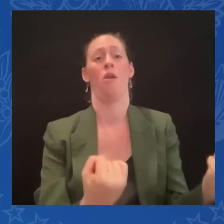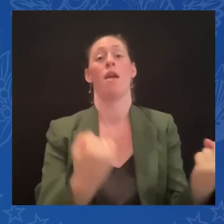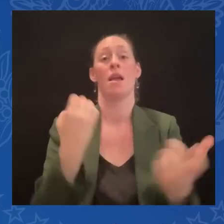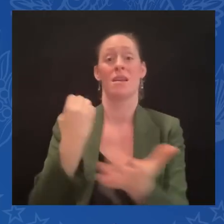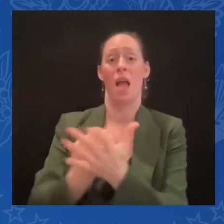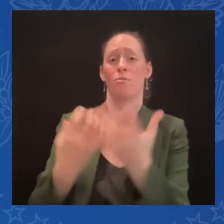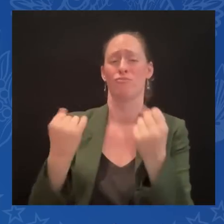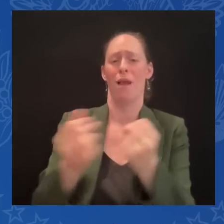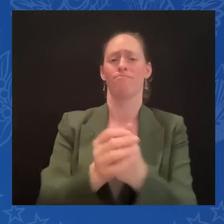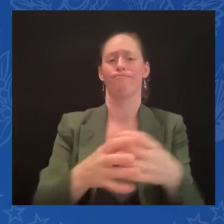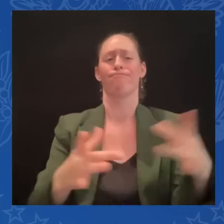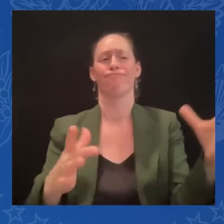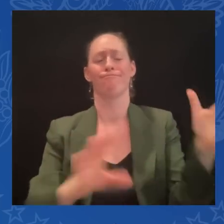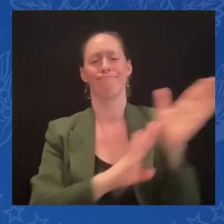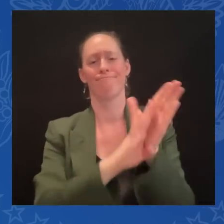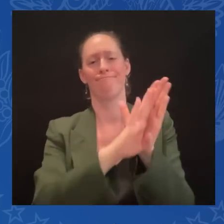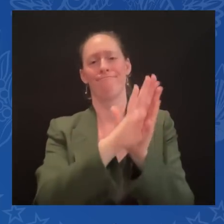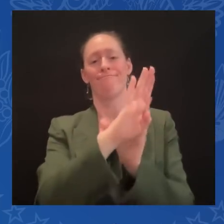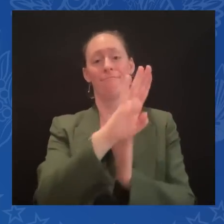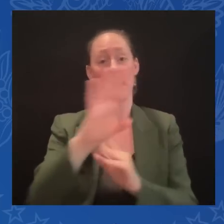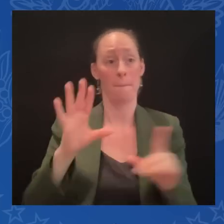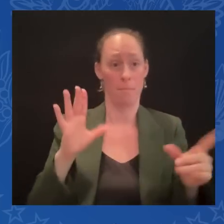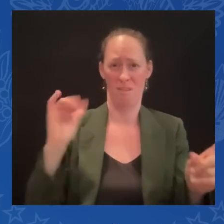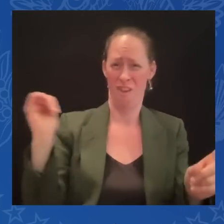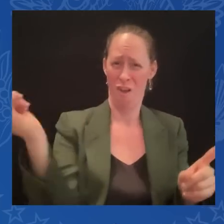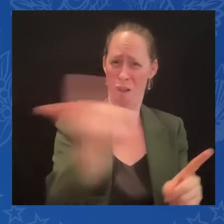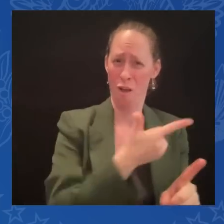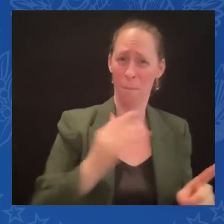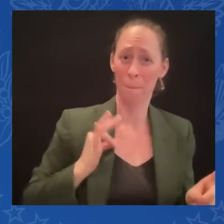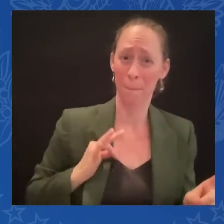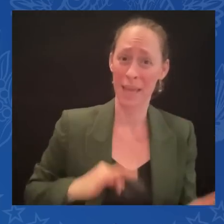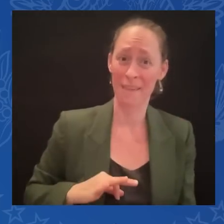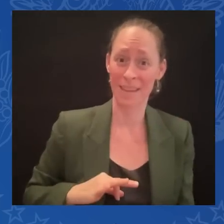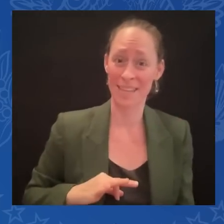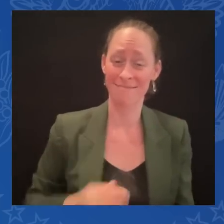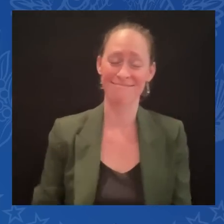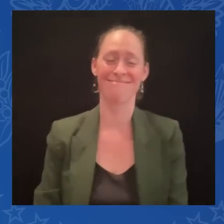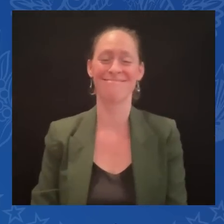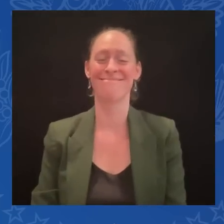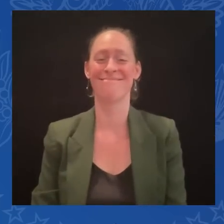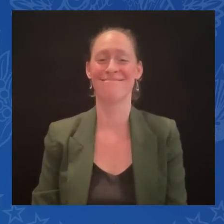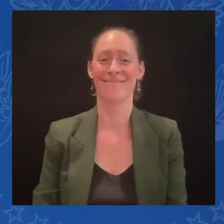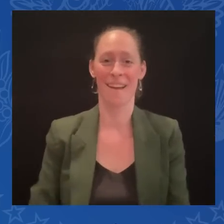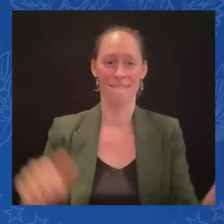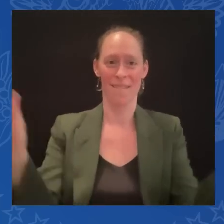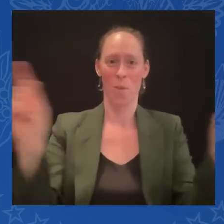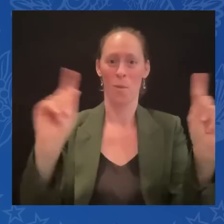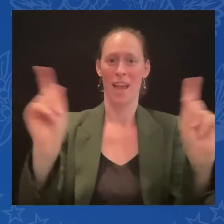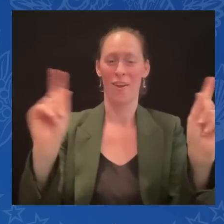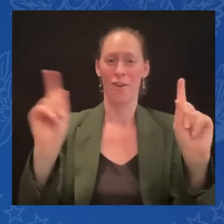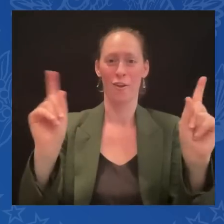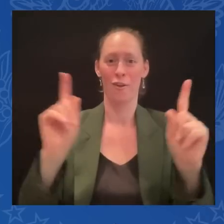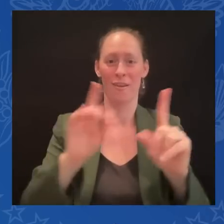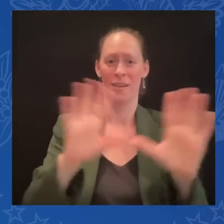I've long said it's never been a good bet to bet against America. And I can honestly say it's never been --